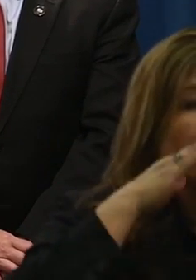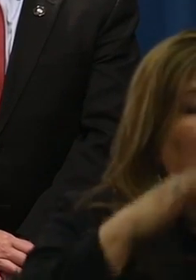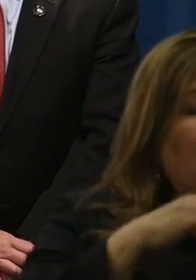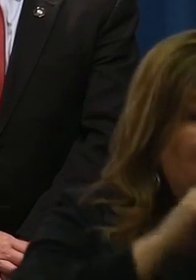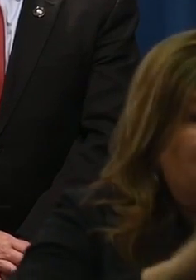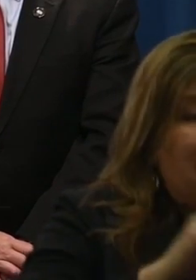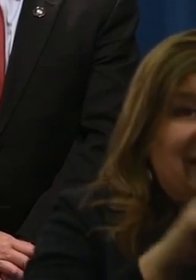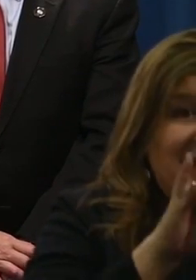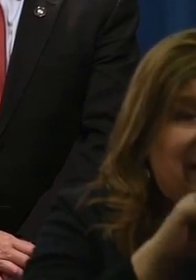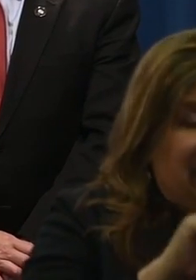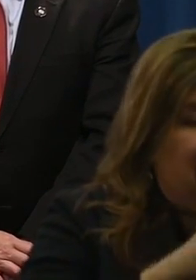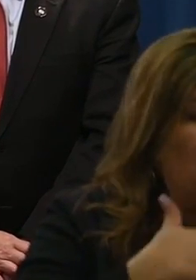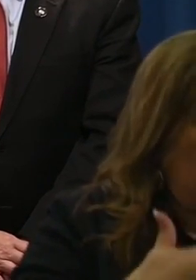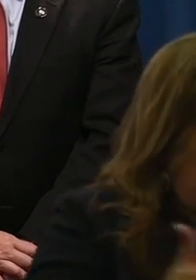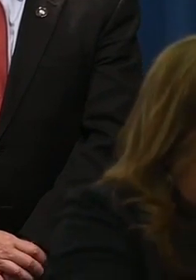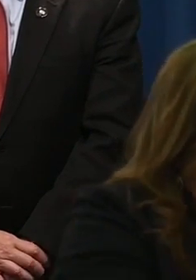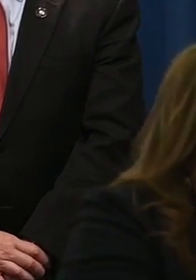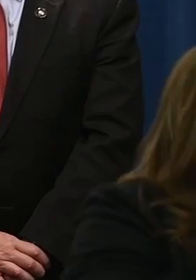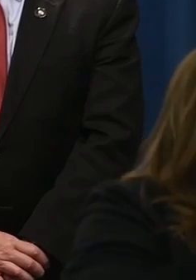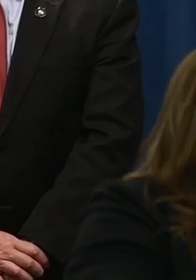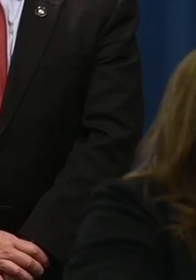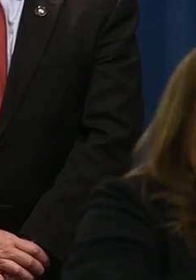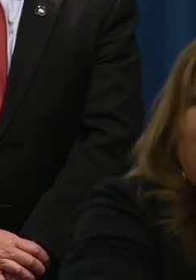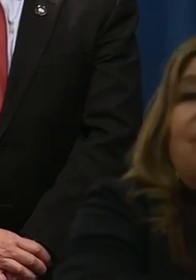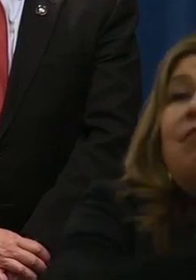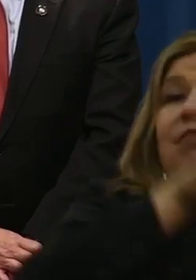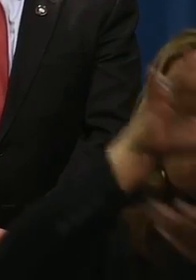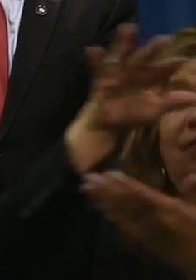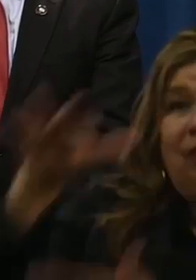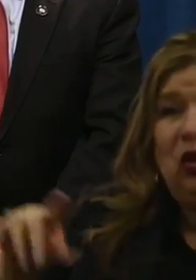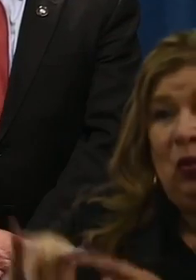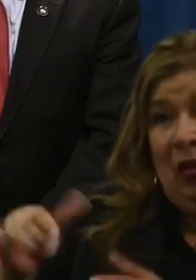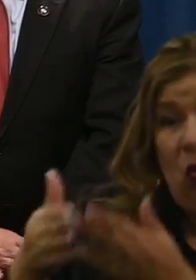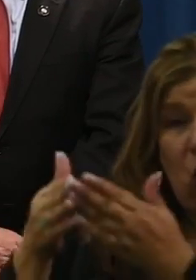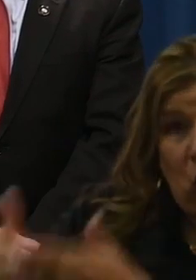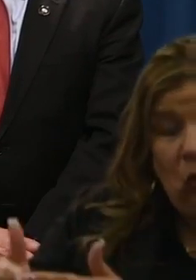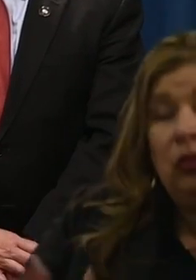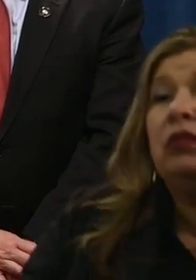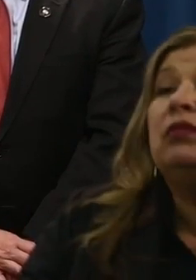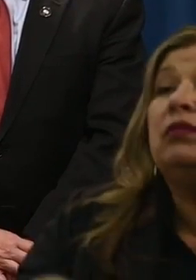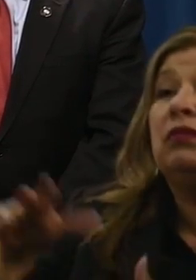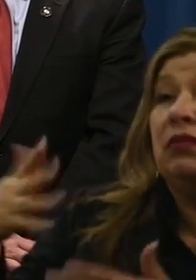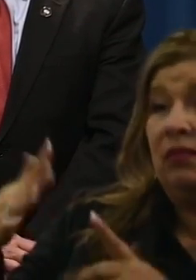the cruise ship and we are gonna be sending those quickly back to the state.